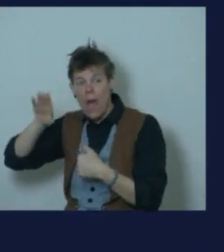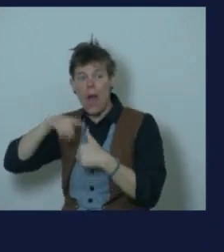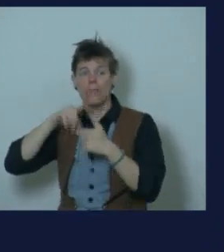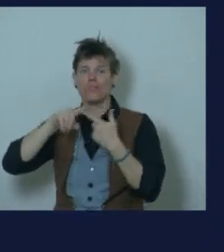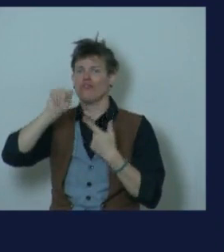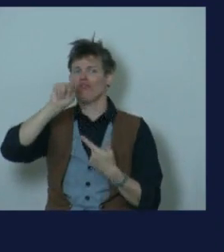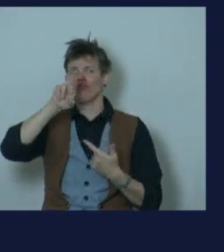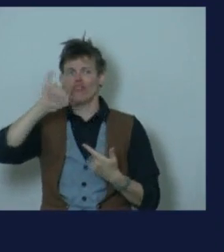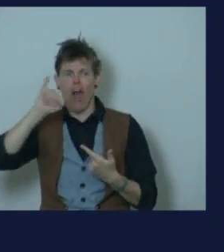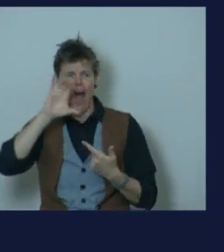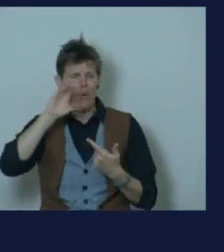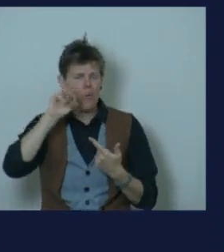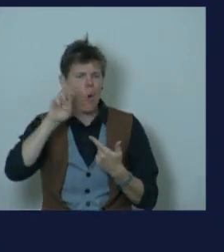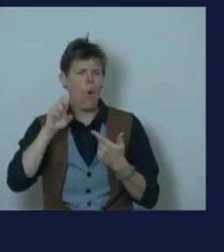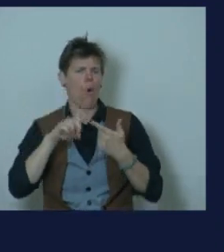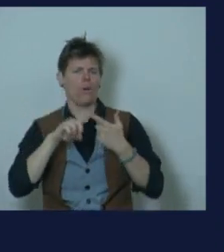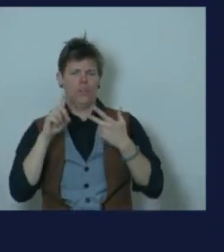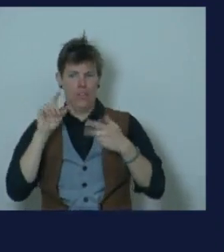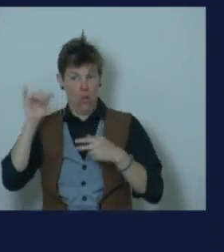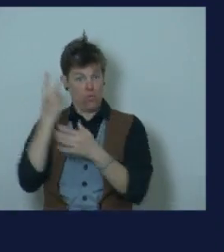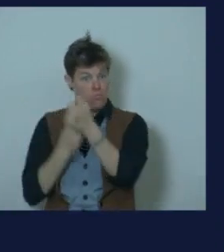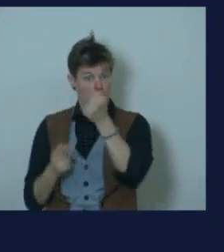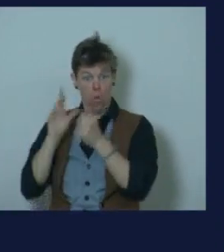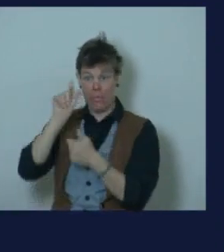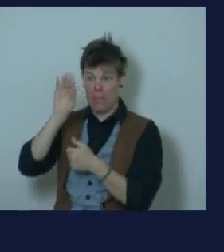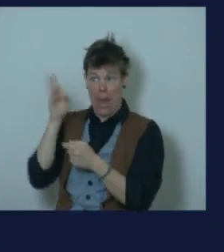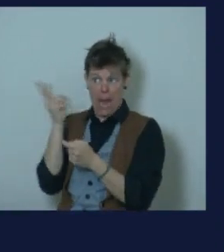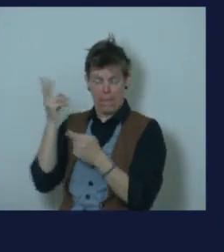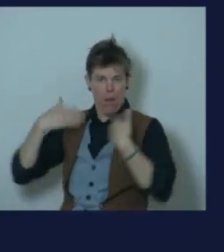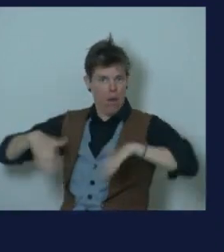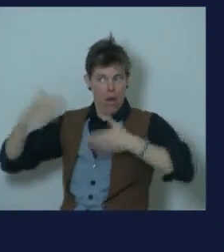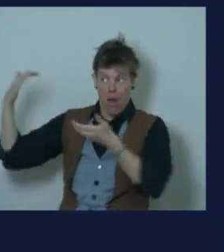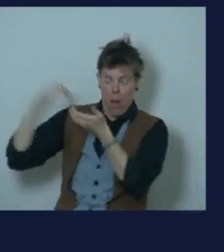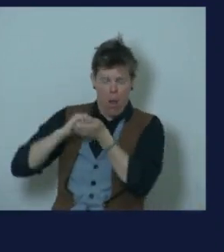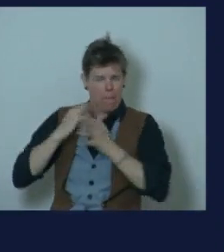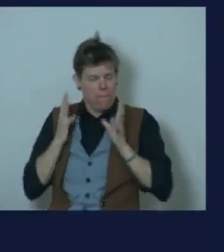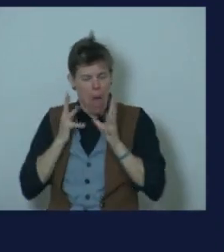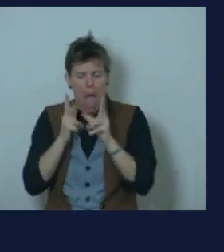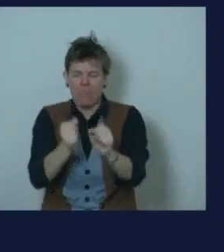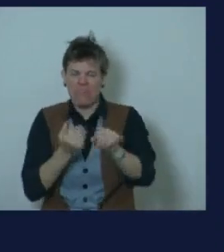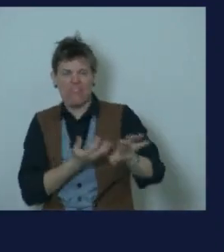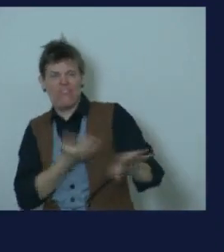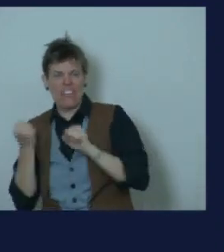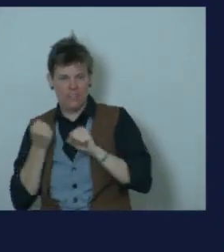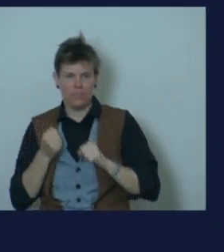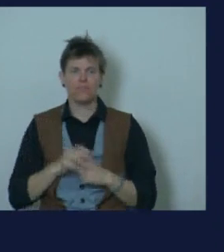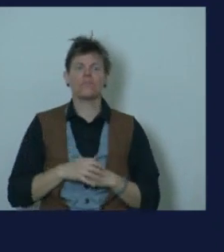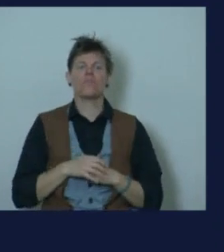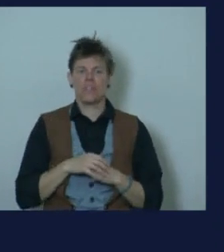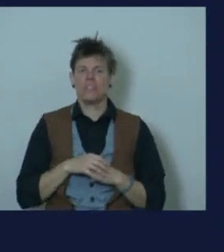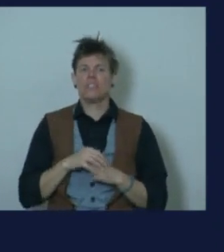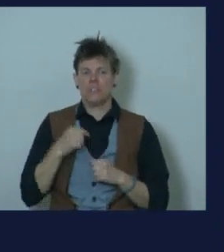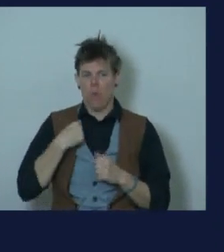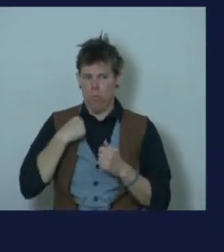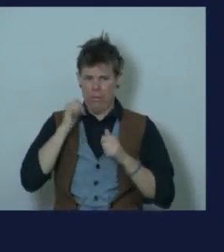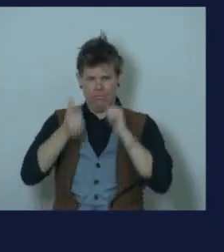THE DEPARTMENT OF HEALTH DID NOT THAT WITHOUT TRI-CORE AND THE NATIONAL LABS AND OTHER PARTNERS WHO ASSISTED US TO GET THERE.